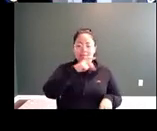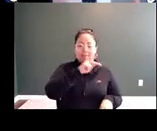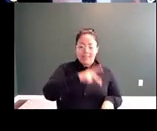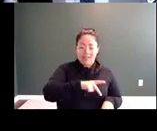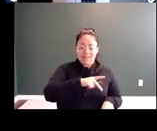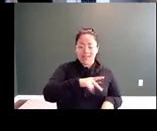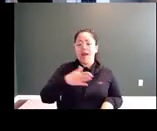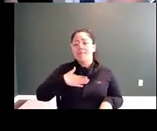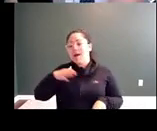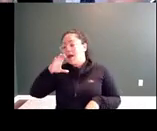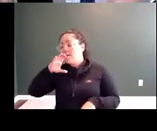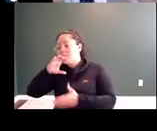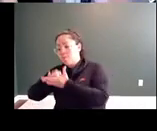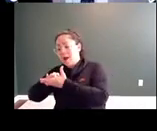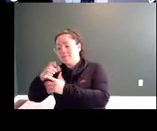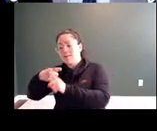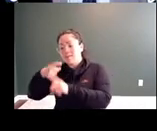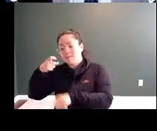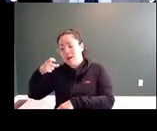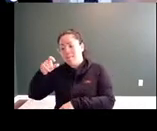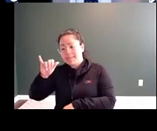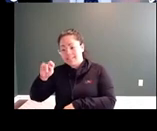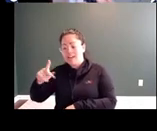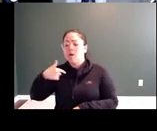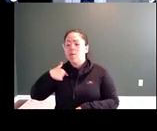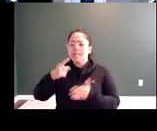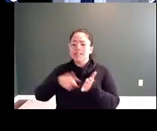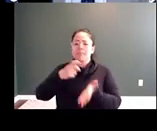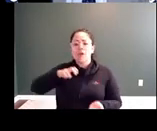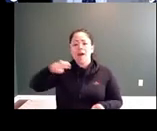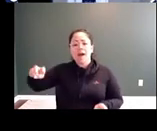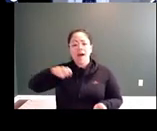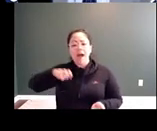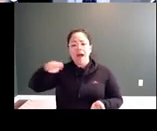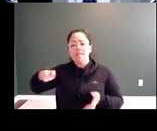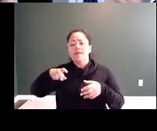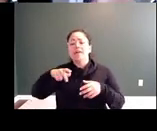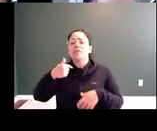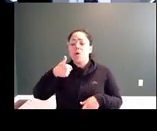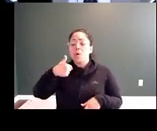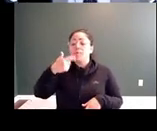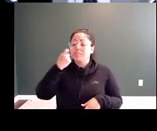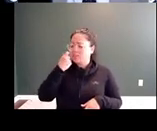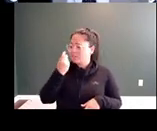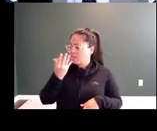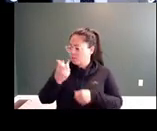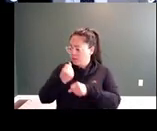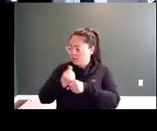So on the holidays, we kind of go back and forth. And a couple of years ago, we went back to Philadelphia to my parents' house for Thanksgiving.